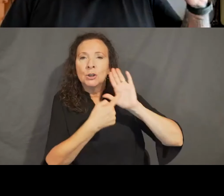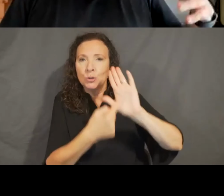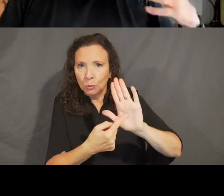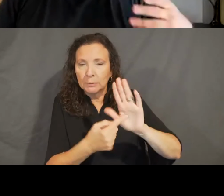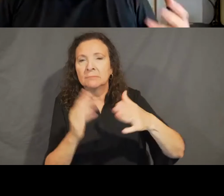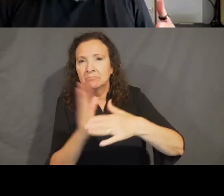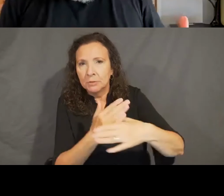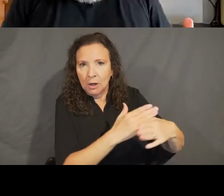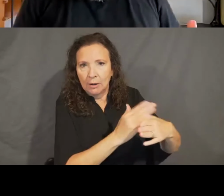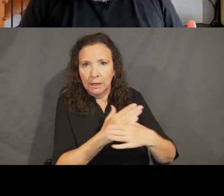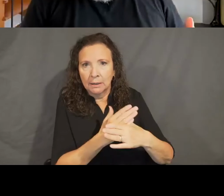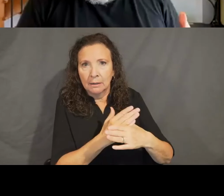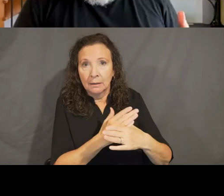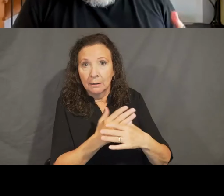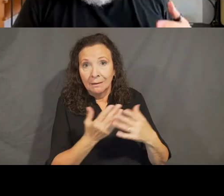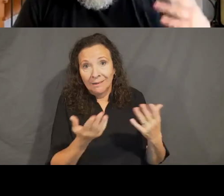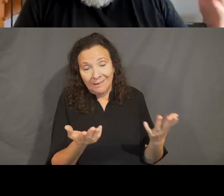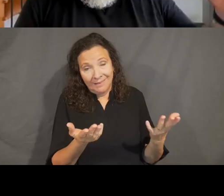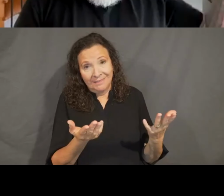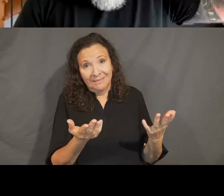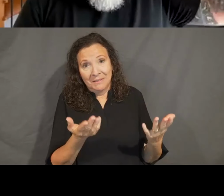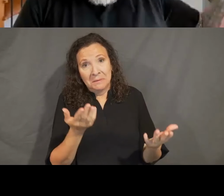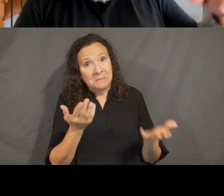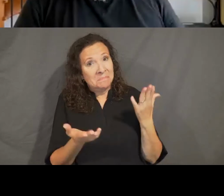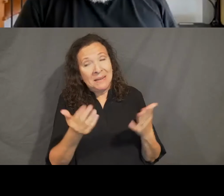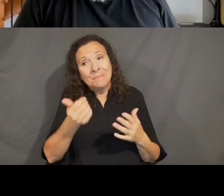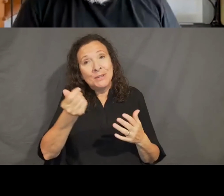you cannot be surprised if some people are having a hard time going through your content.